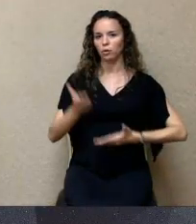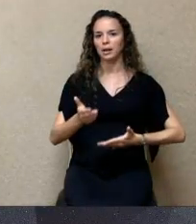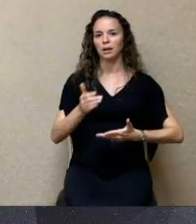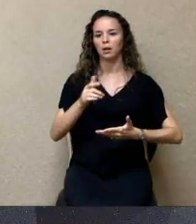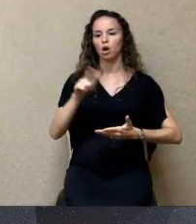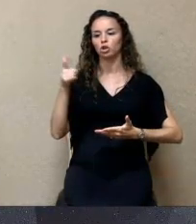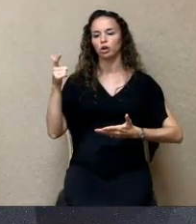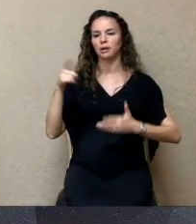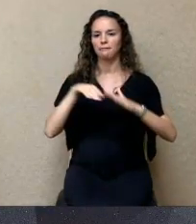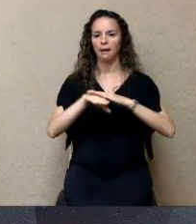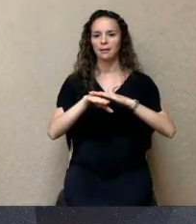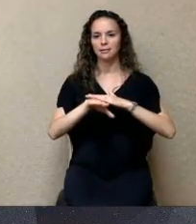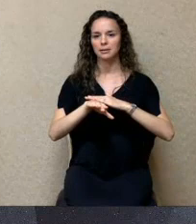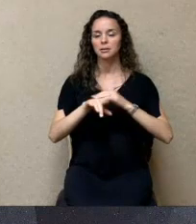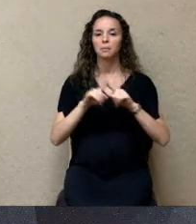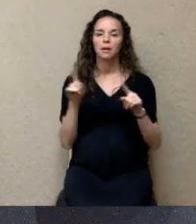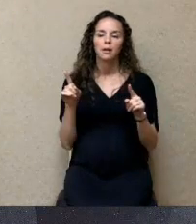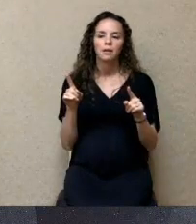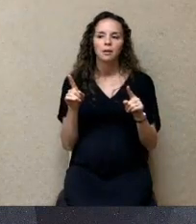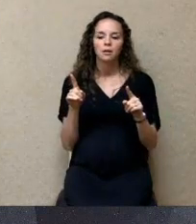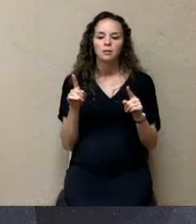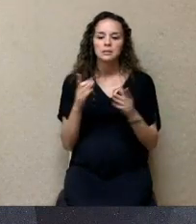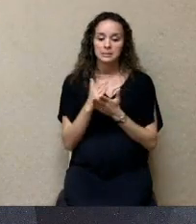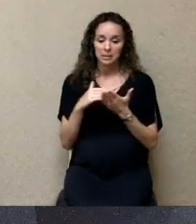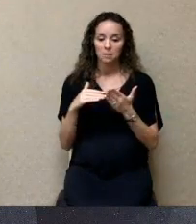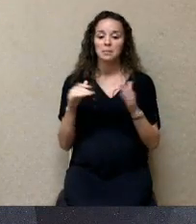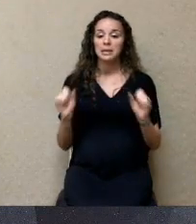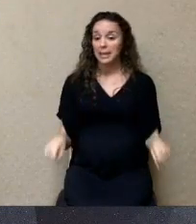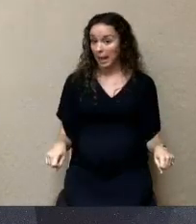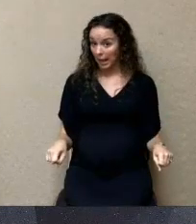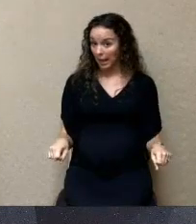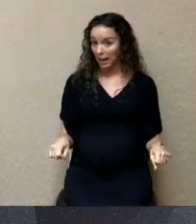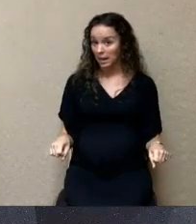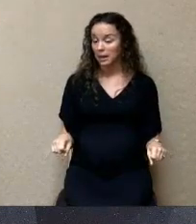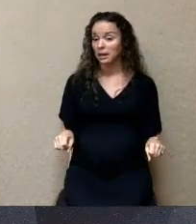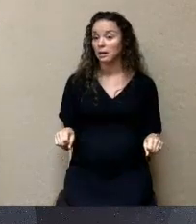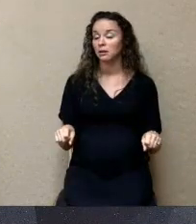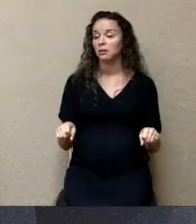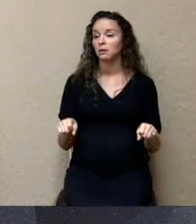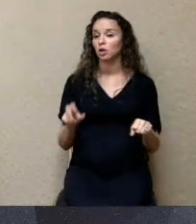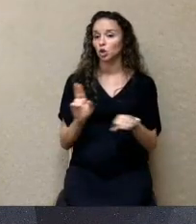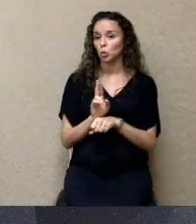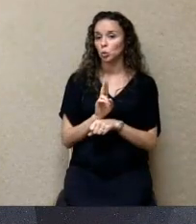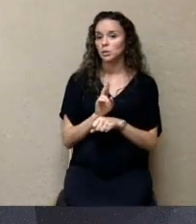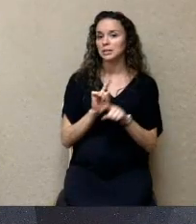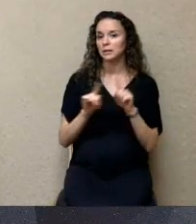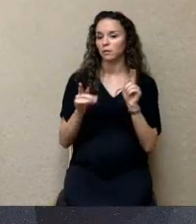access, but they all, some of them have the ability to do alternative access and I could show you what it looks like.